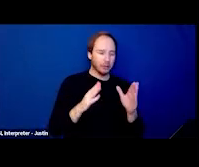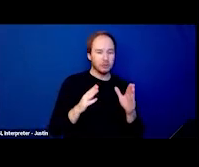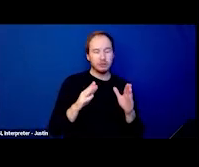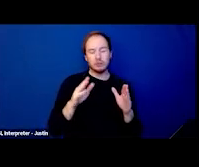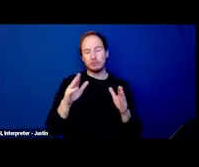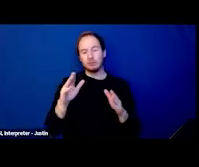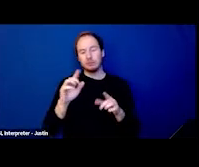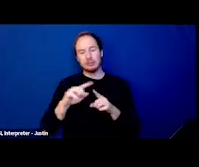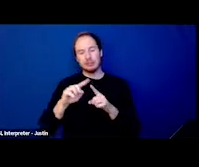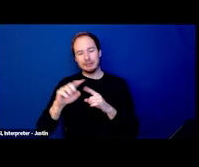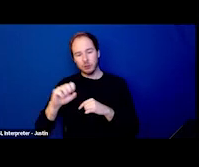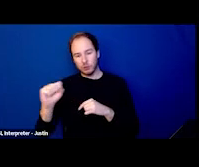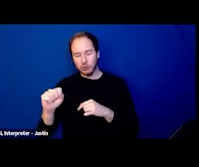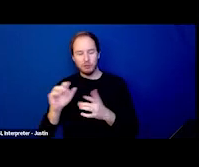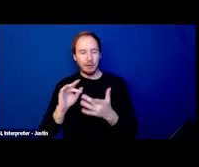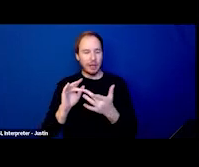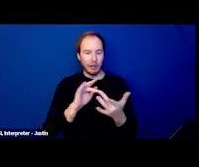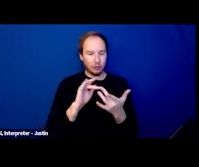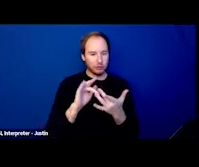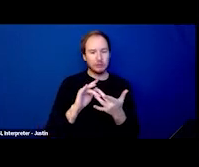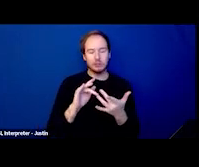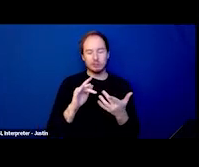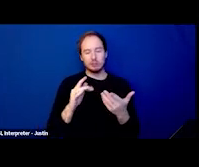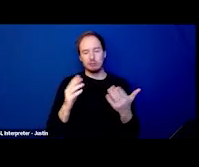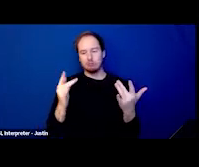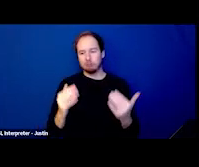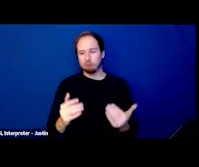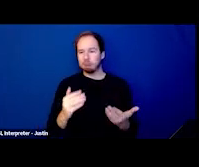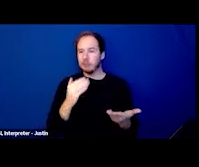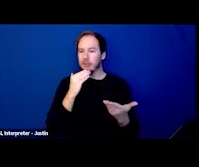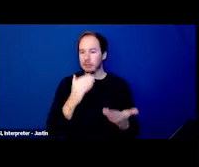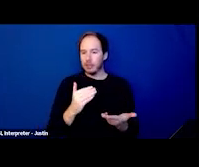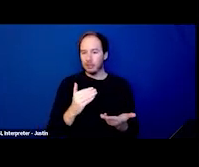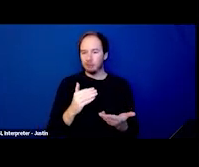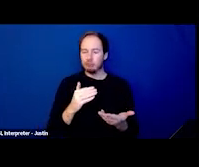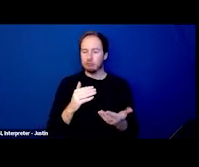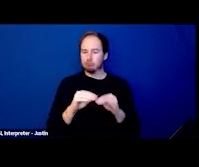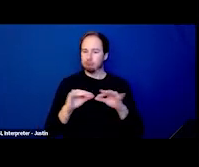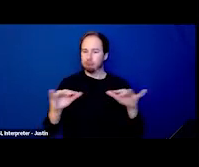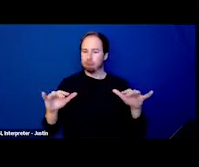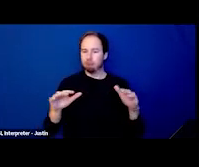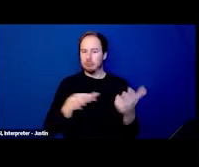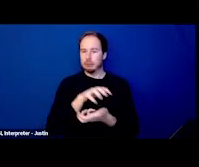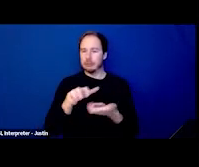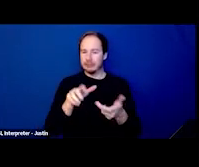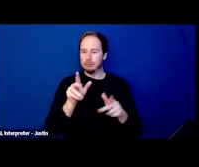physical health, social service, and outreach, as well as others, so thanks y'all. Good good mix of folks, which is helpful, really helpful for us and our panelists,